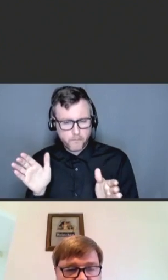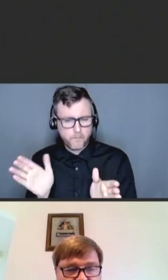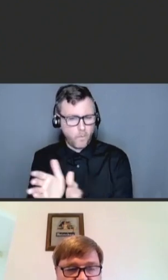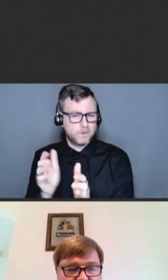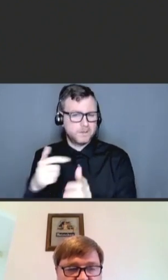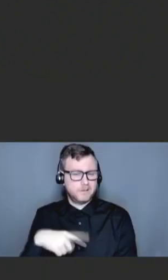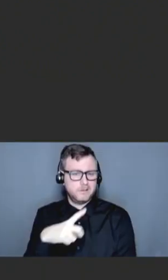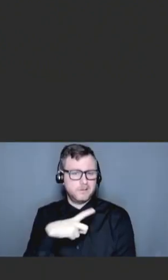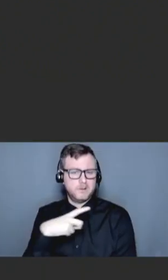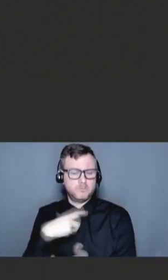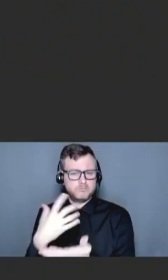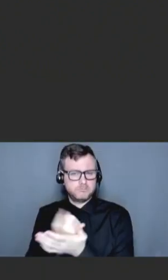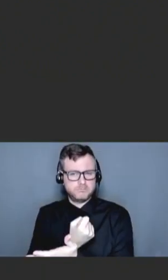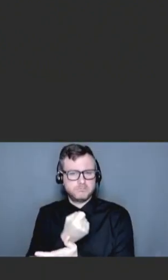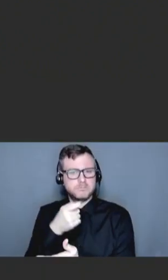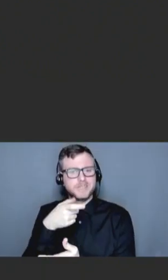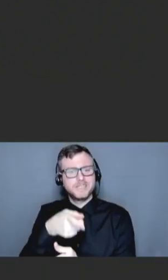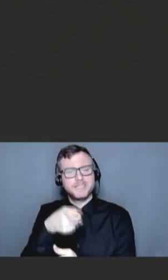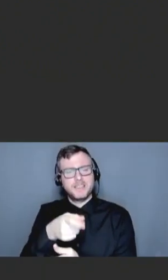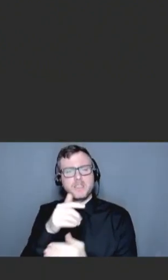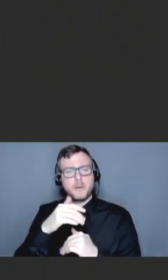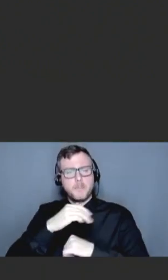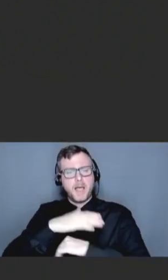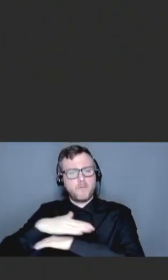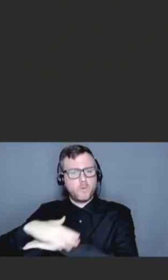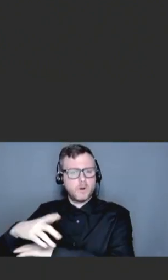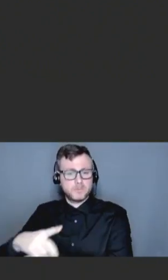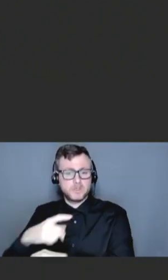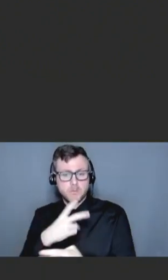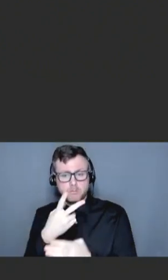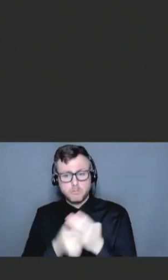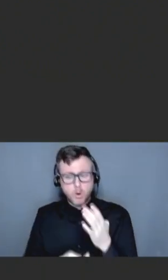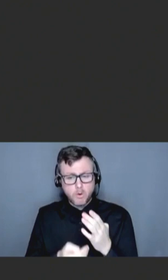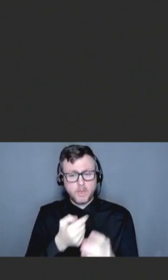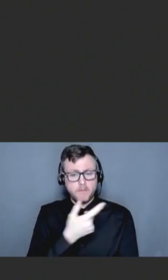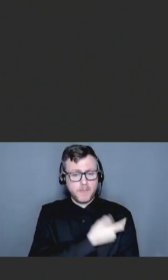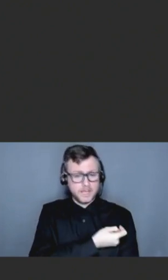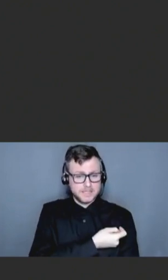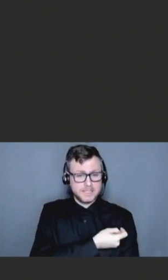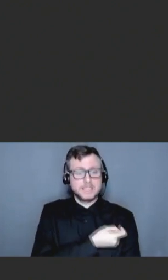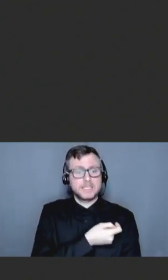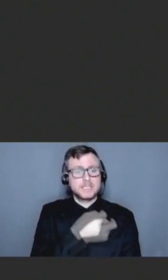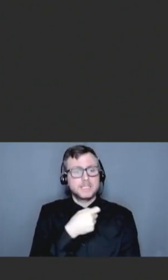we can take advantage of that, and some of these vaccines, both existing and new. But I totally